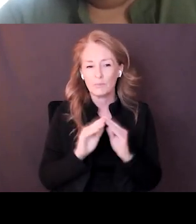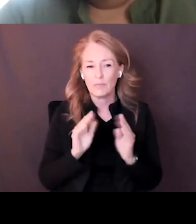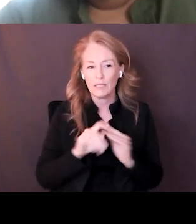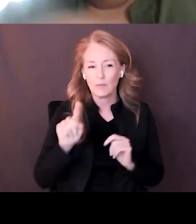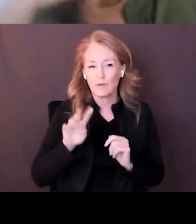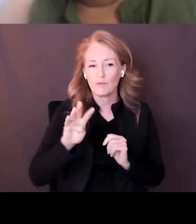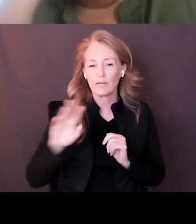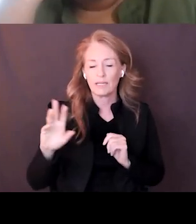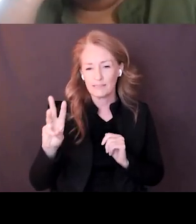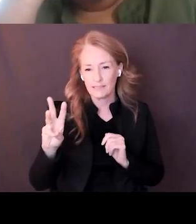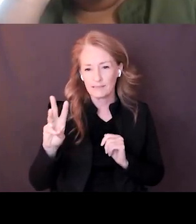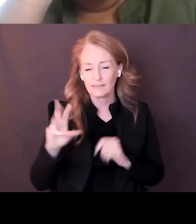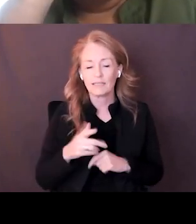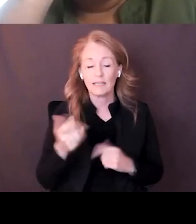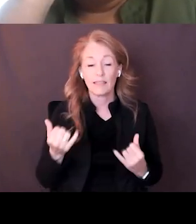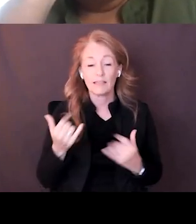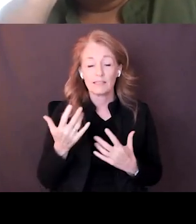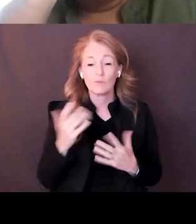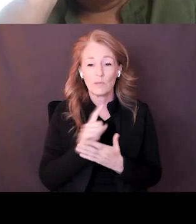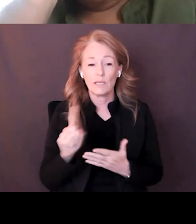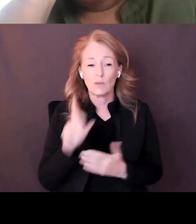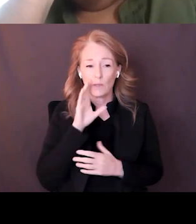THIS WEEK WE ARE DISCUSSING BUILDING SUSTAINABLE CRISIS SYSTEMS